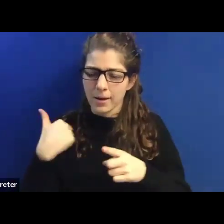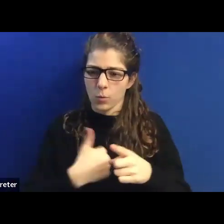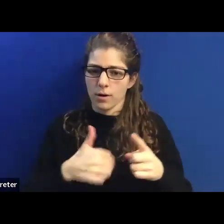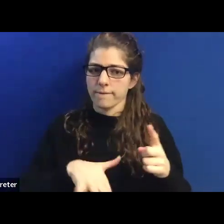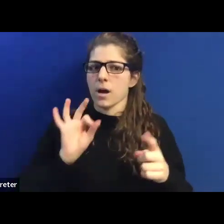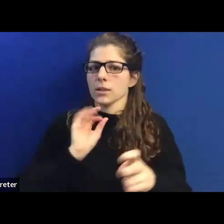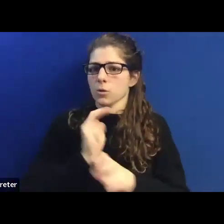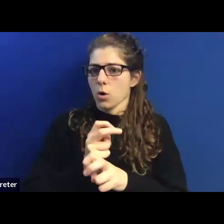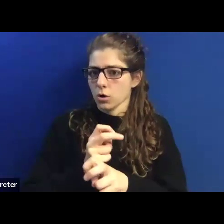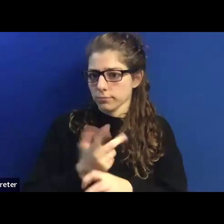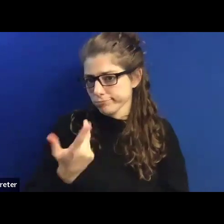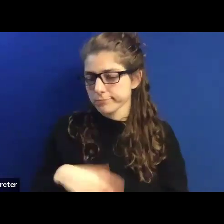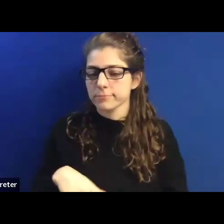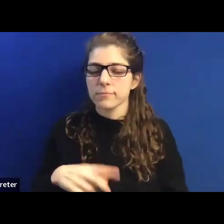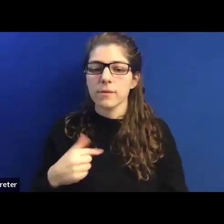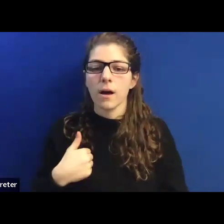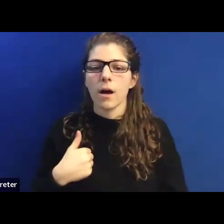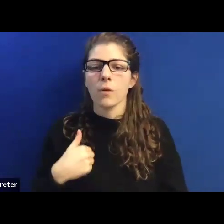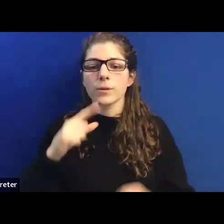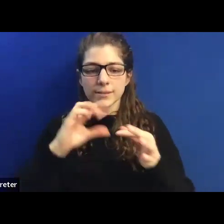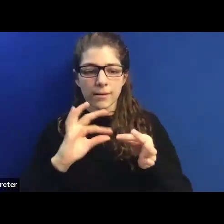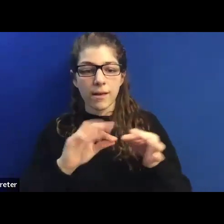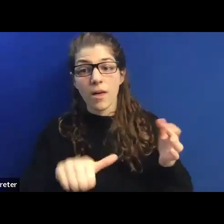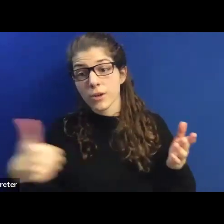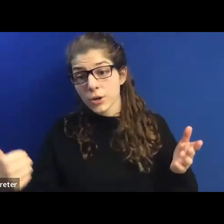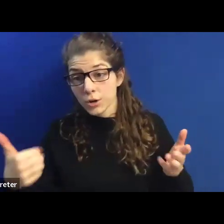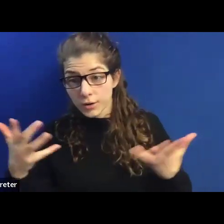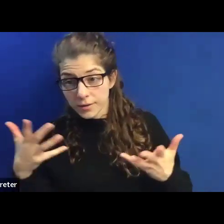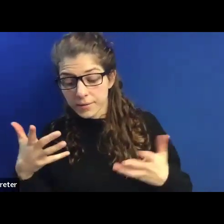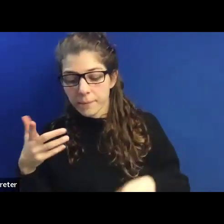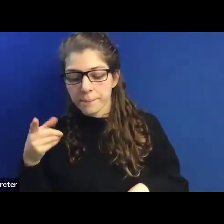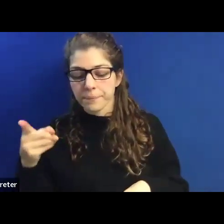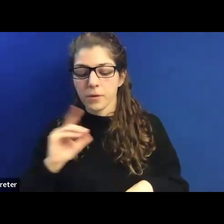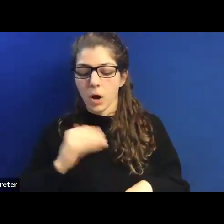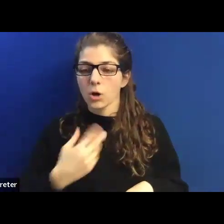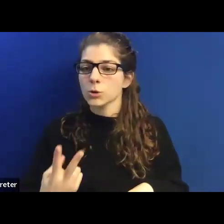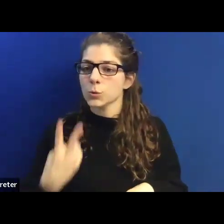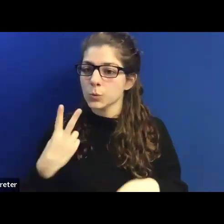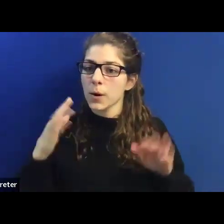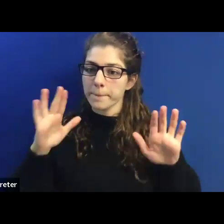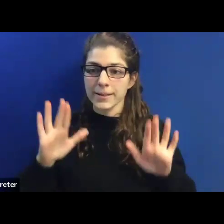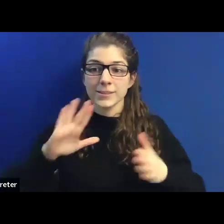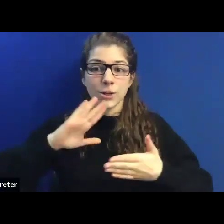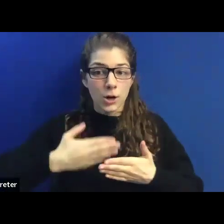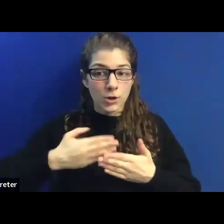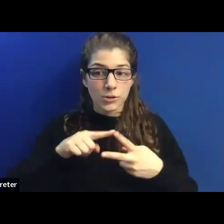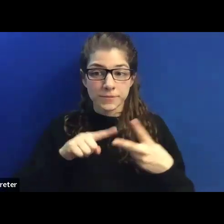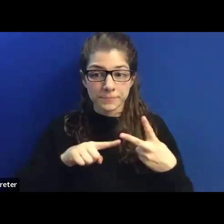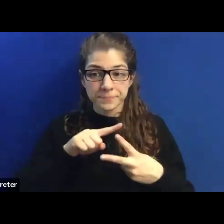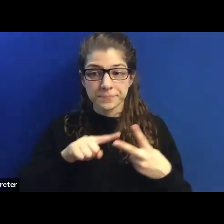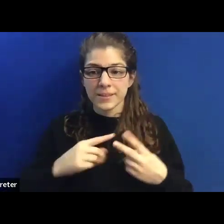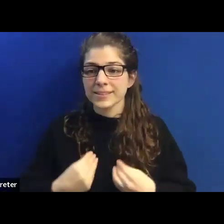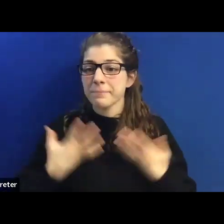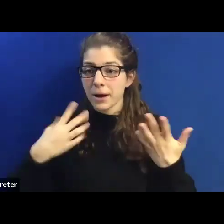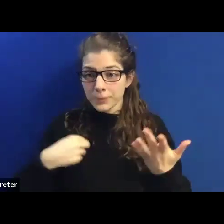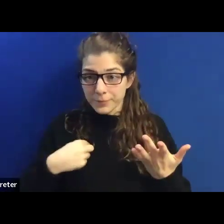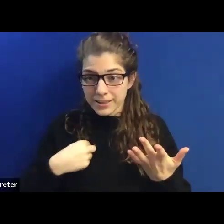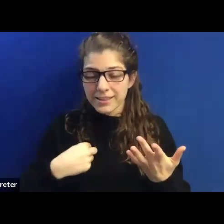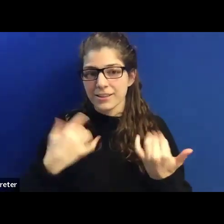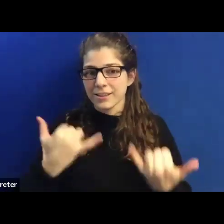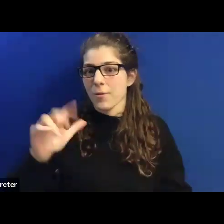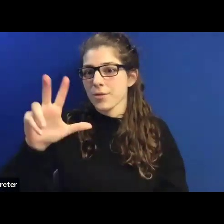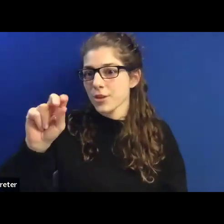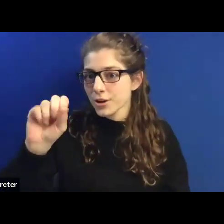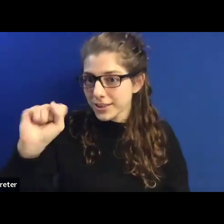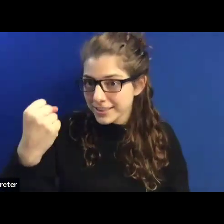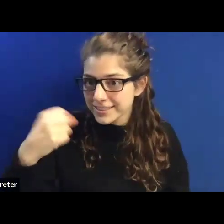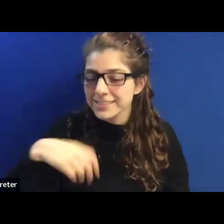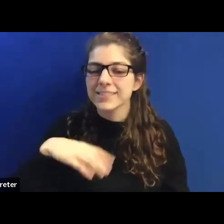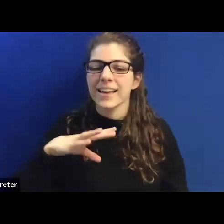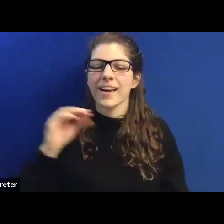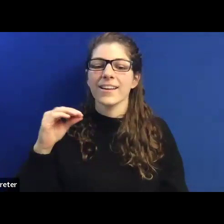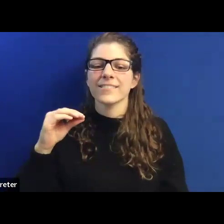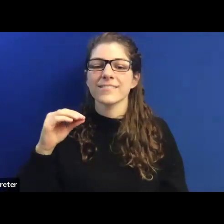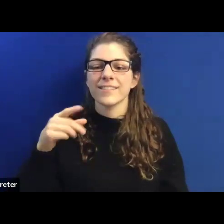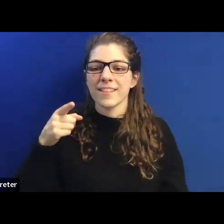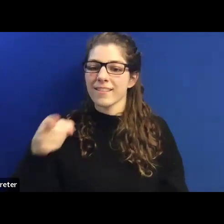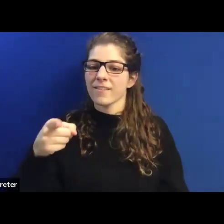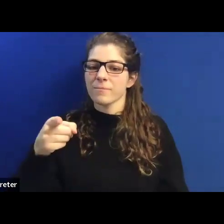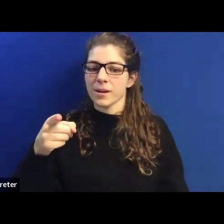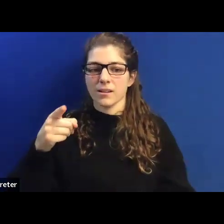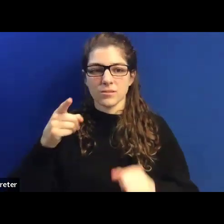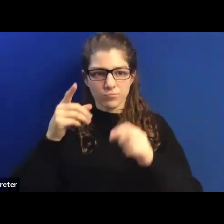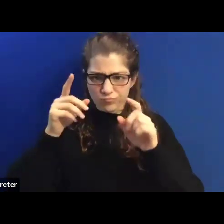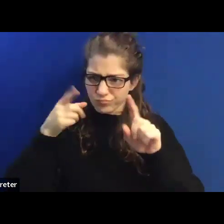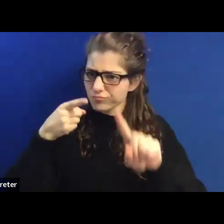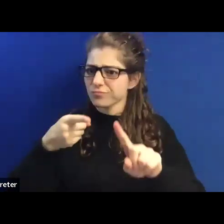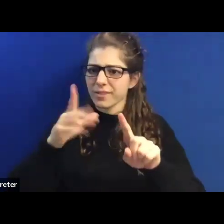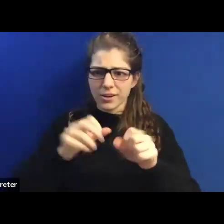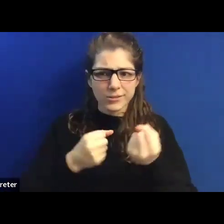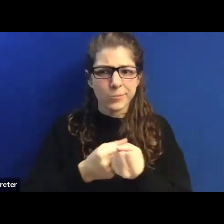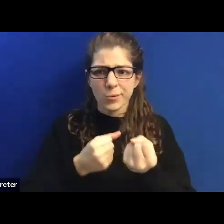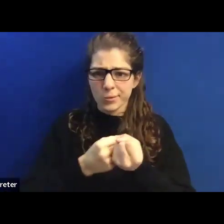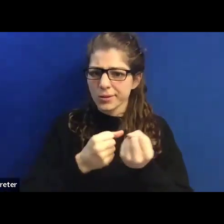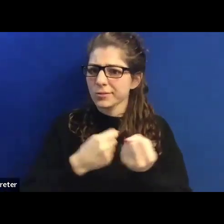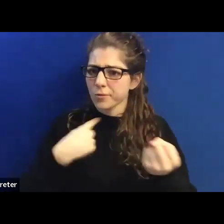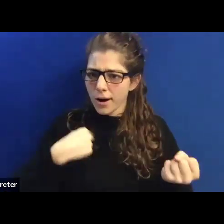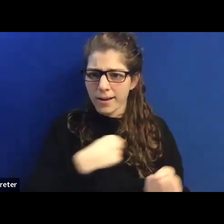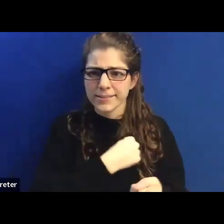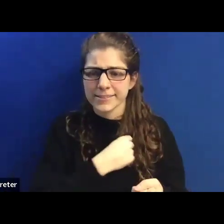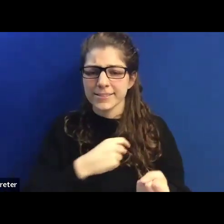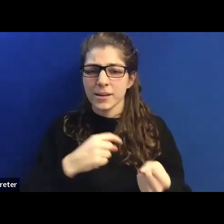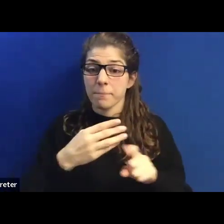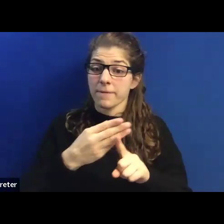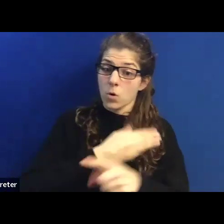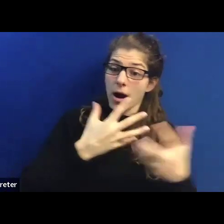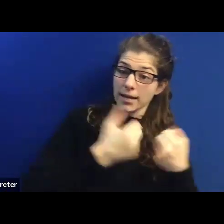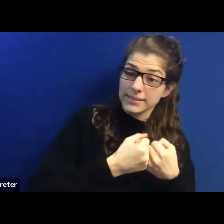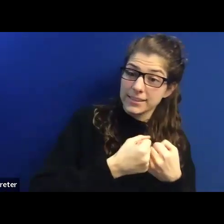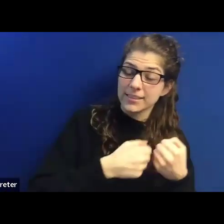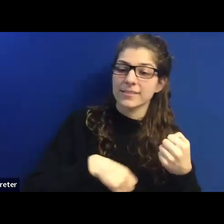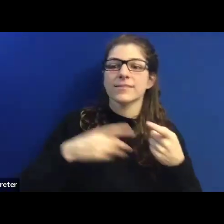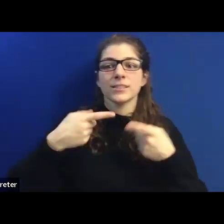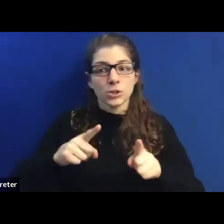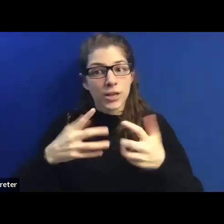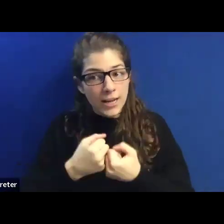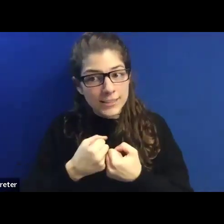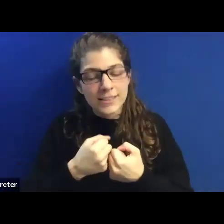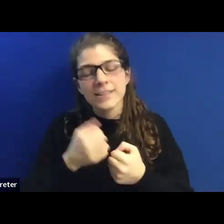I would have to say the other would be our two amazing daughters. They inspire me. They're in their 30s and they have been unwavering in their support to us before the accident, especially during the accident and now after.